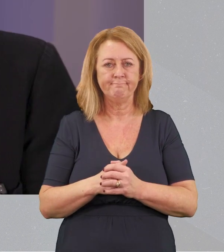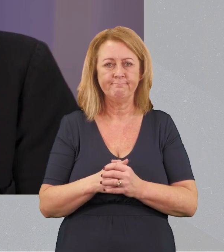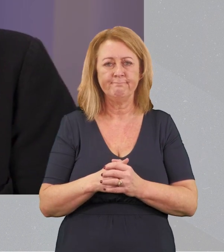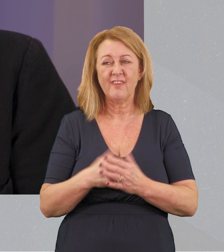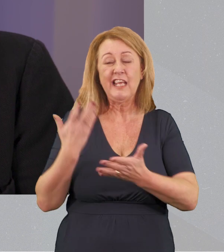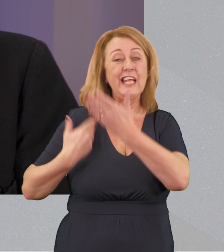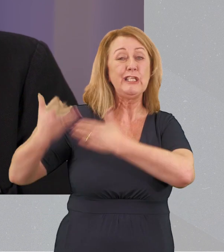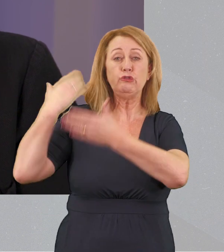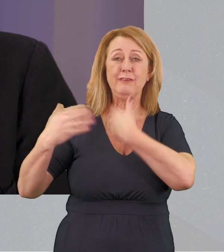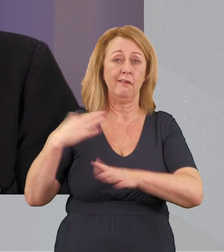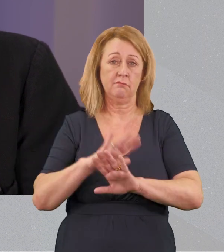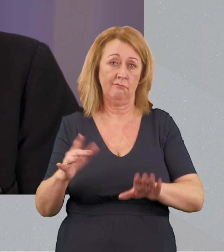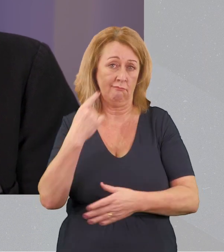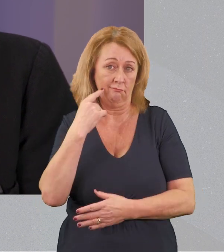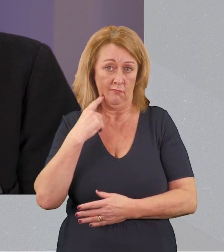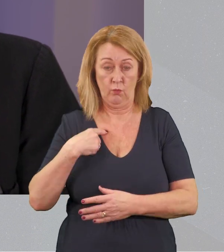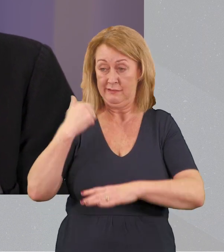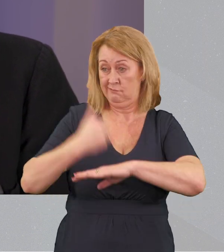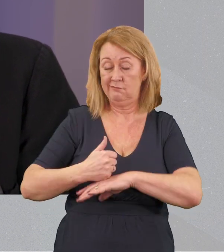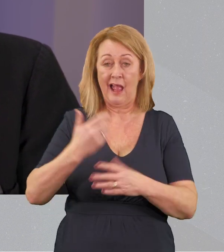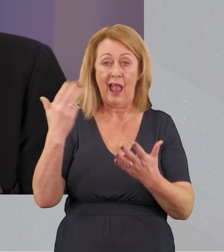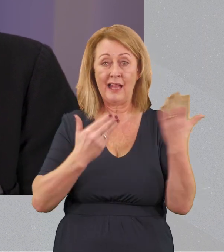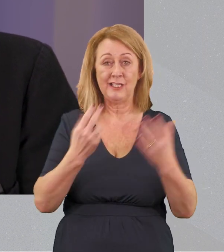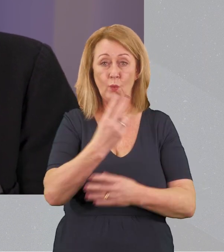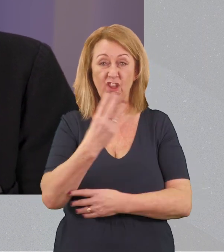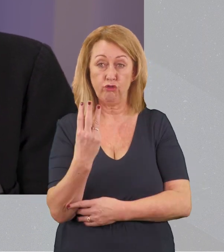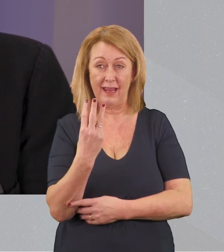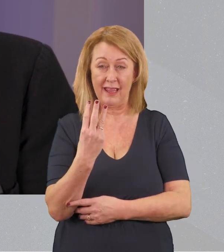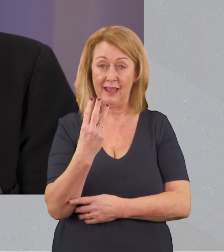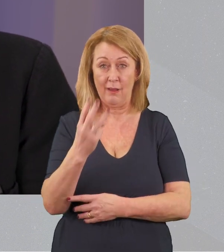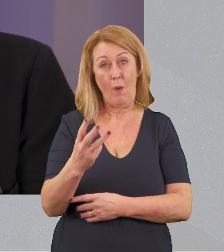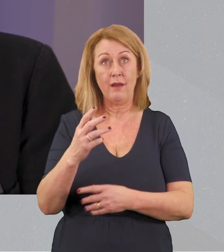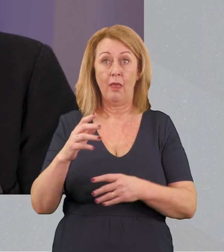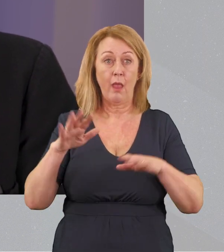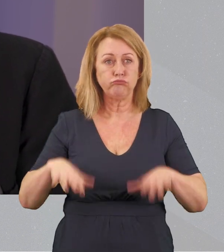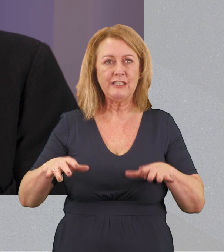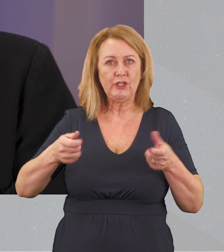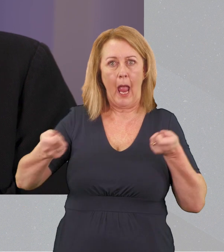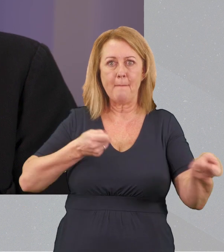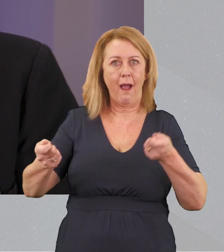Our history is not straightforward. We were founded in 1823, right at the height of the British Empire,